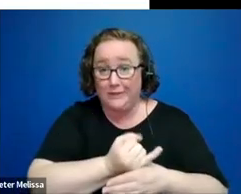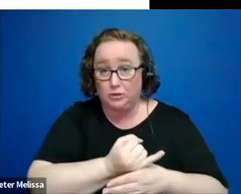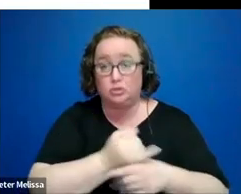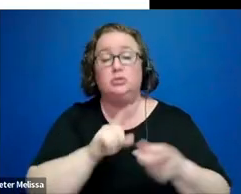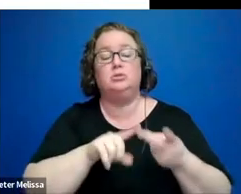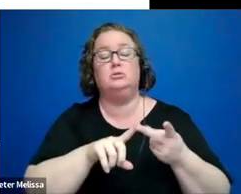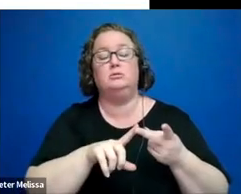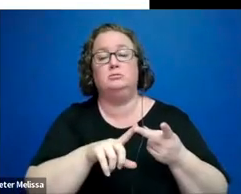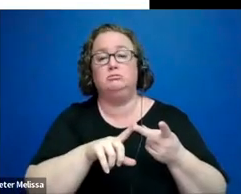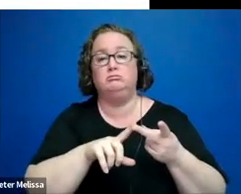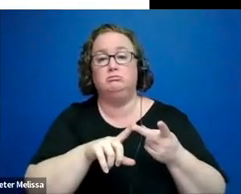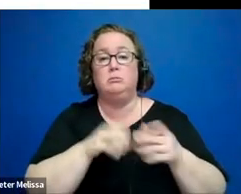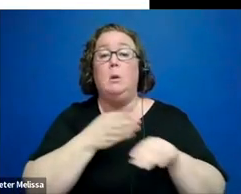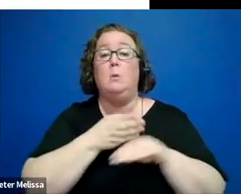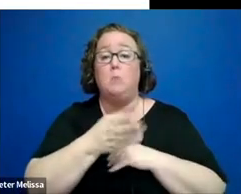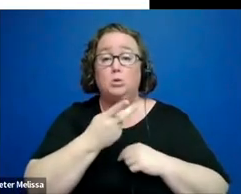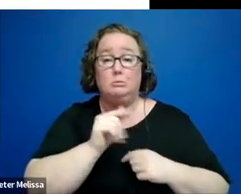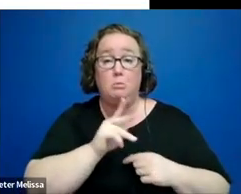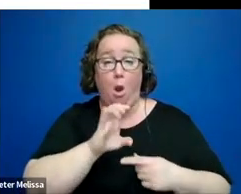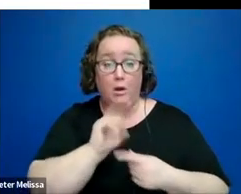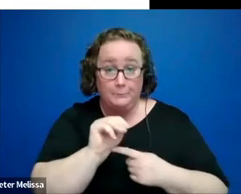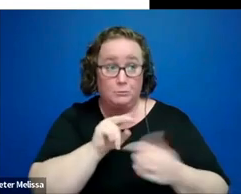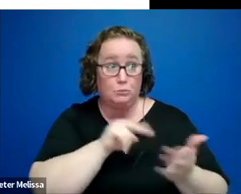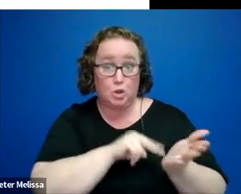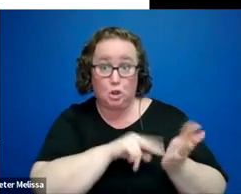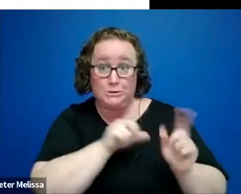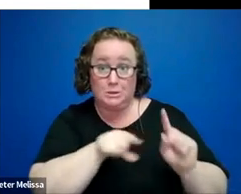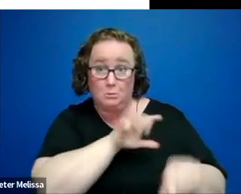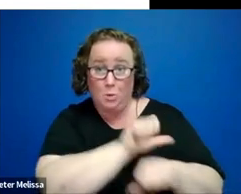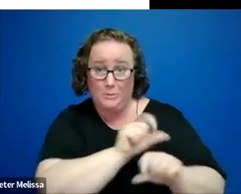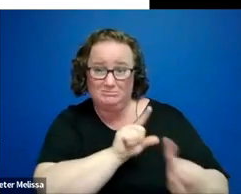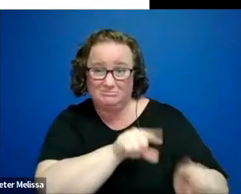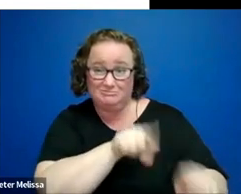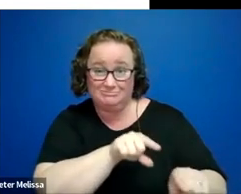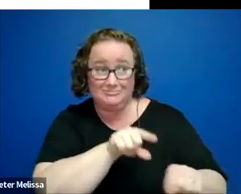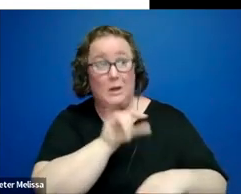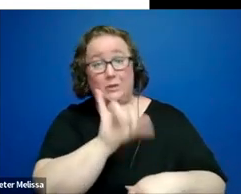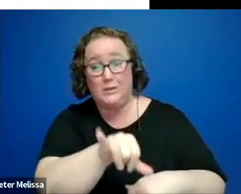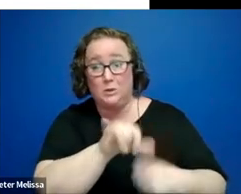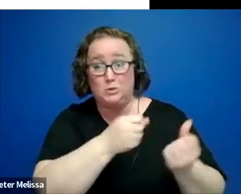postpartum nursing visits, those supports that may